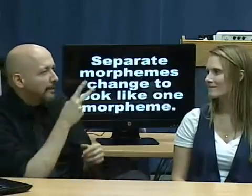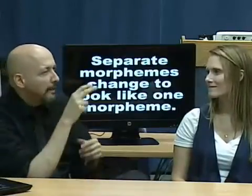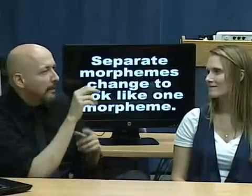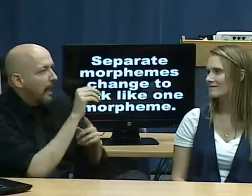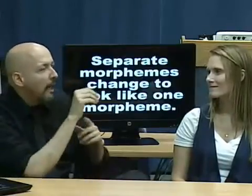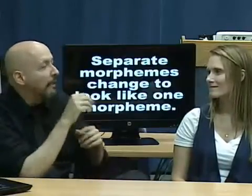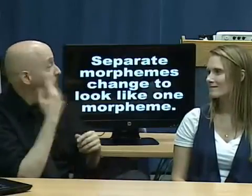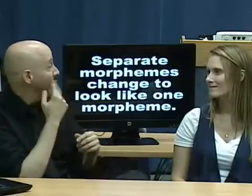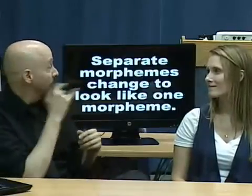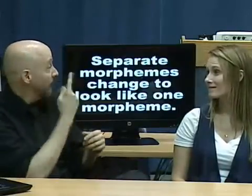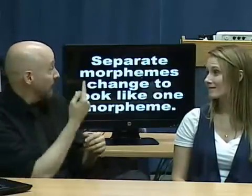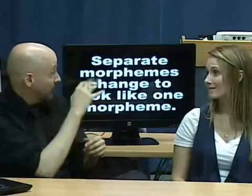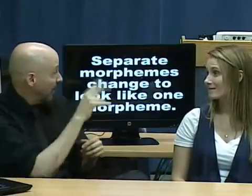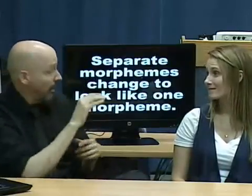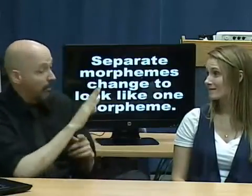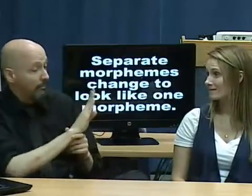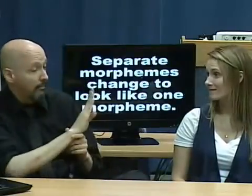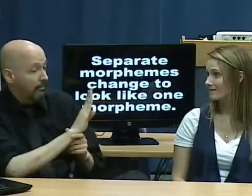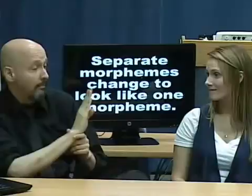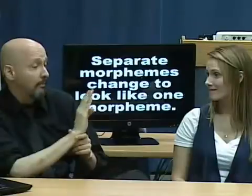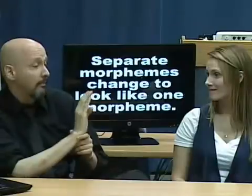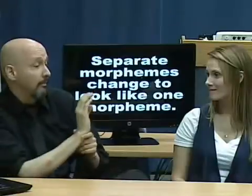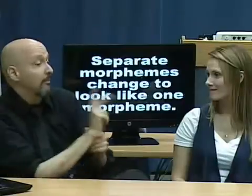If you see someone signing "#BACK,"